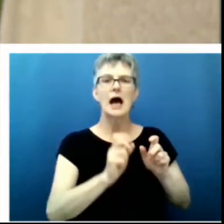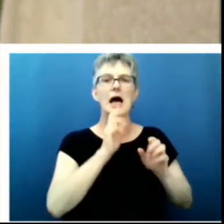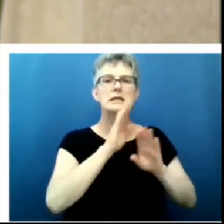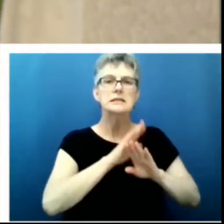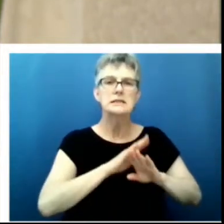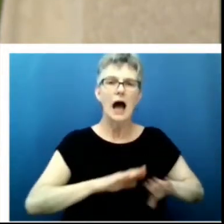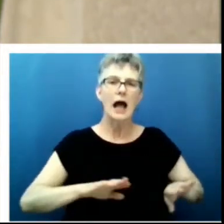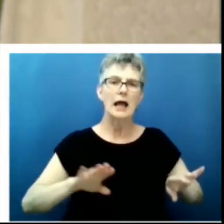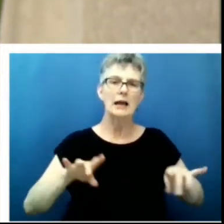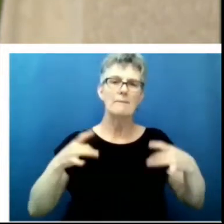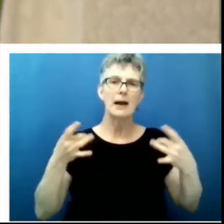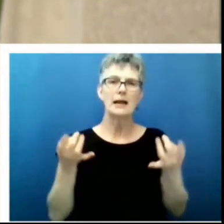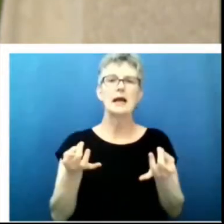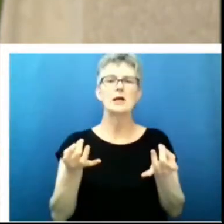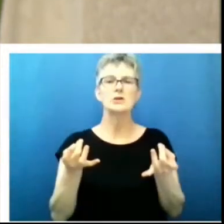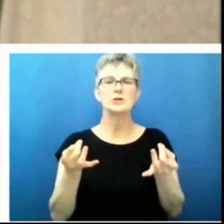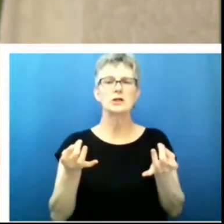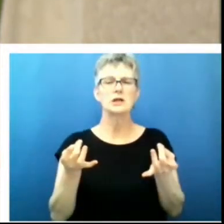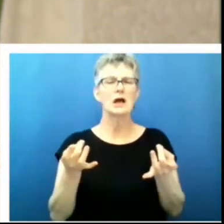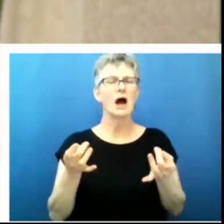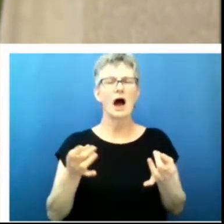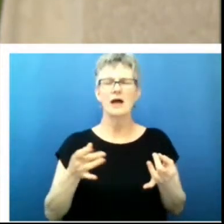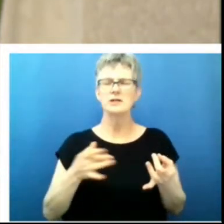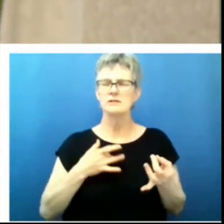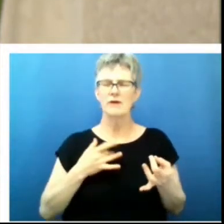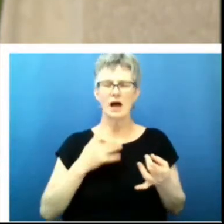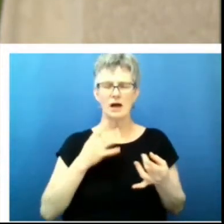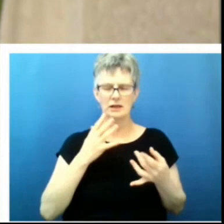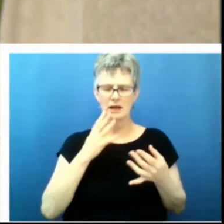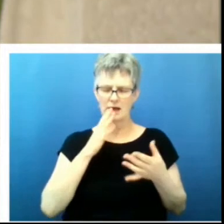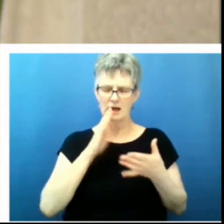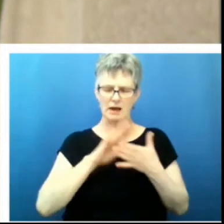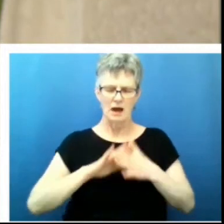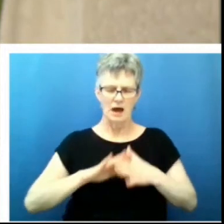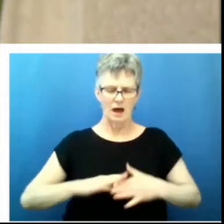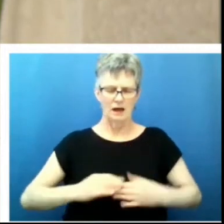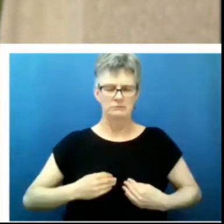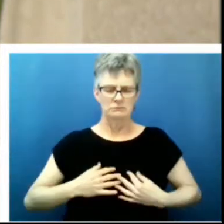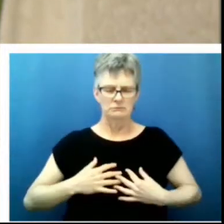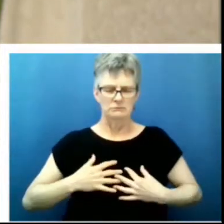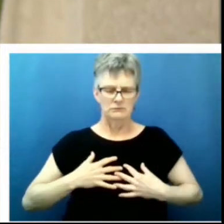and abundance flowing out. I didn't need anything or anyone to fill me up.